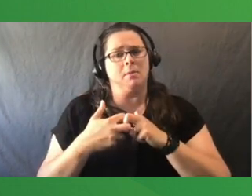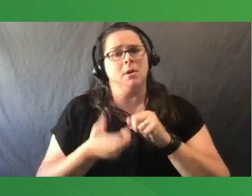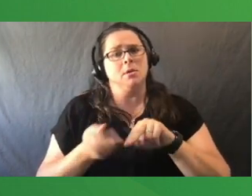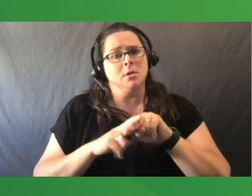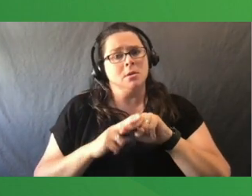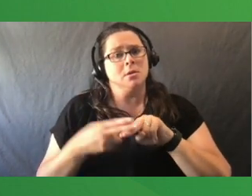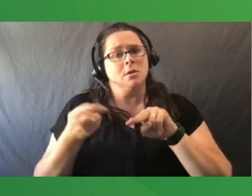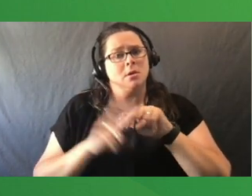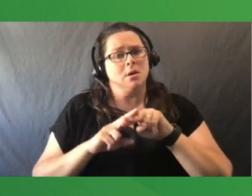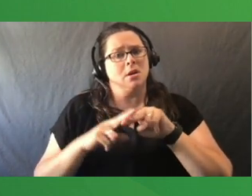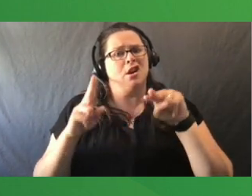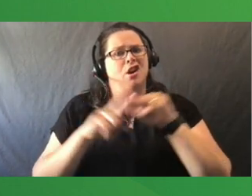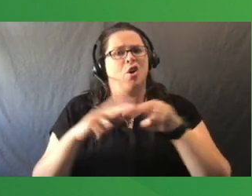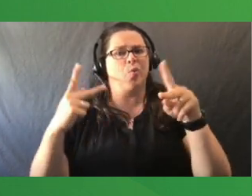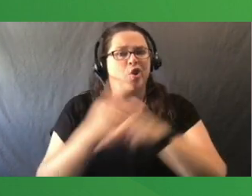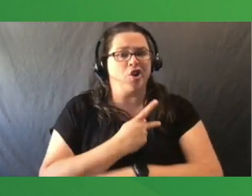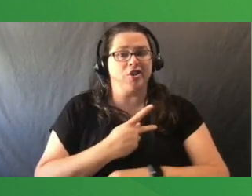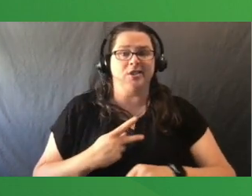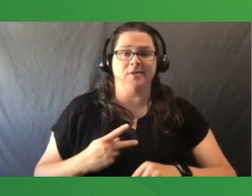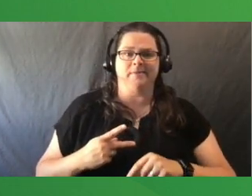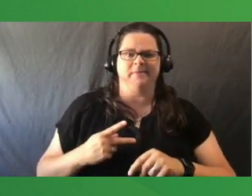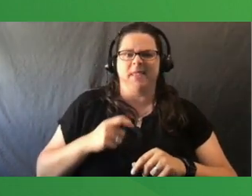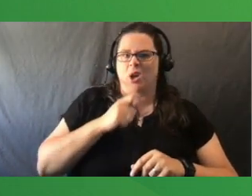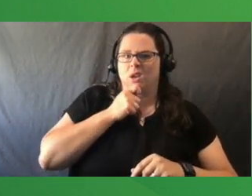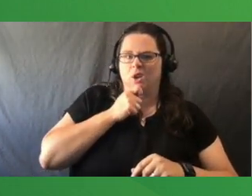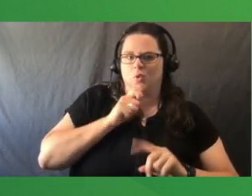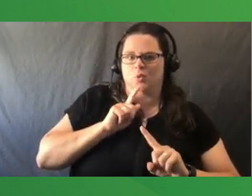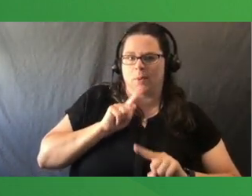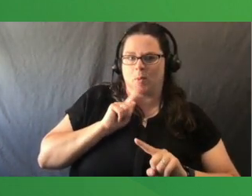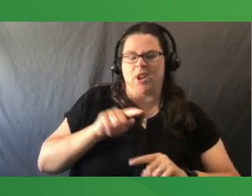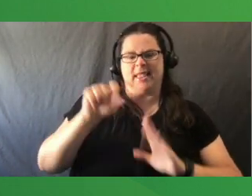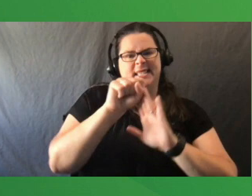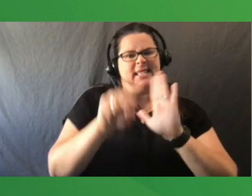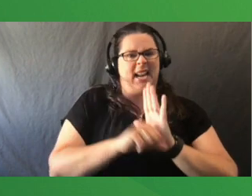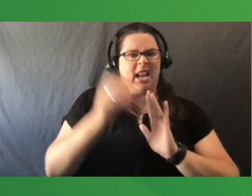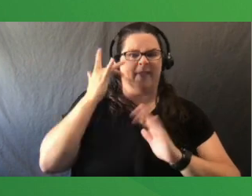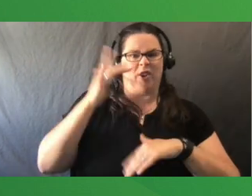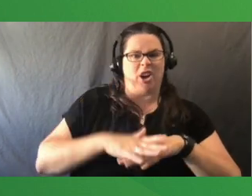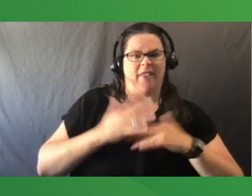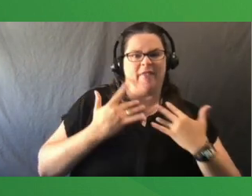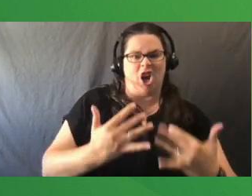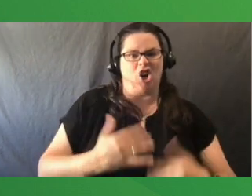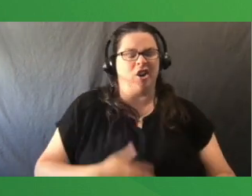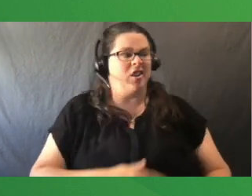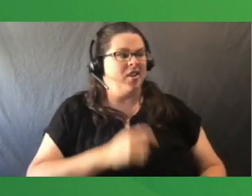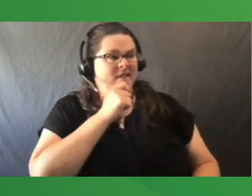The state of California is on fire. Firefighters battled one of the largest fires in state history.